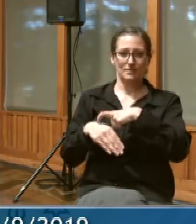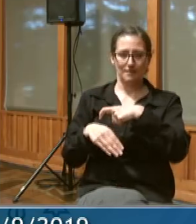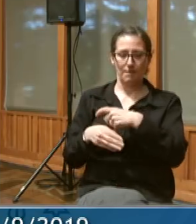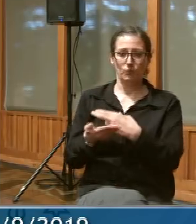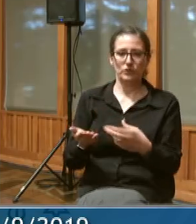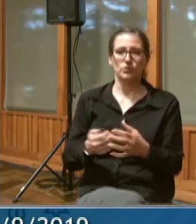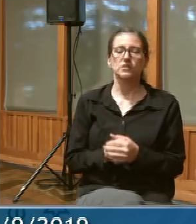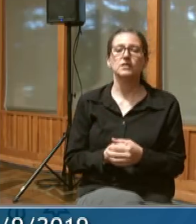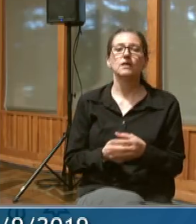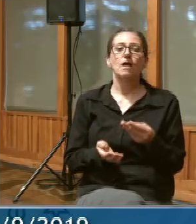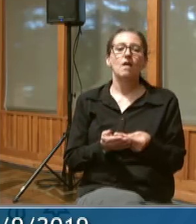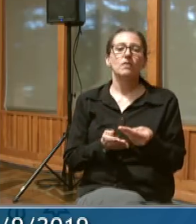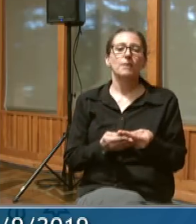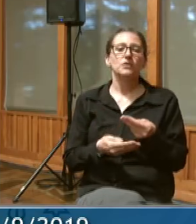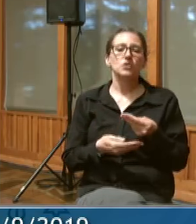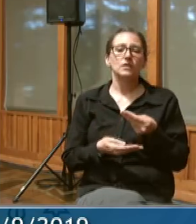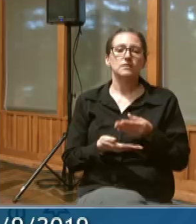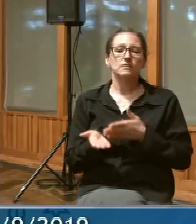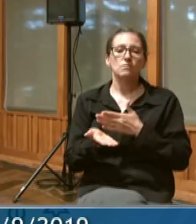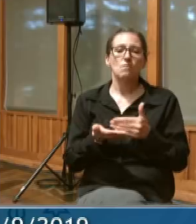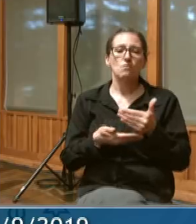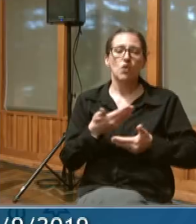LIKE MAINTAINING CERTAIN ASSETS. WE HAVE ABOUT $18.4 MILLION IN